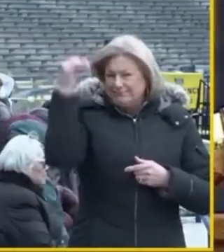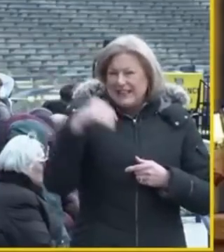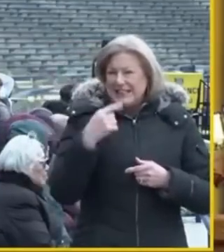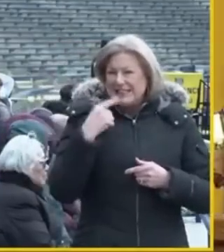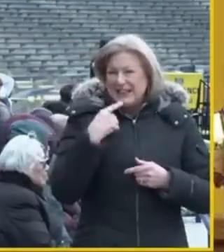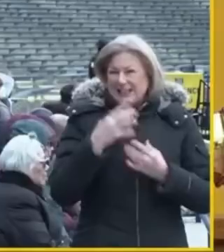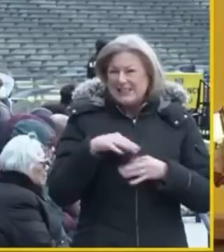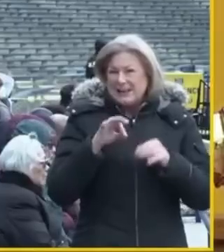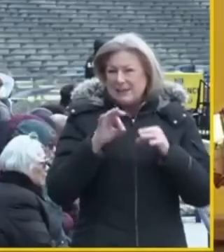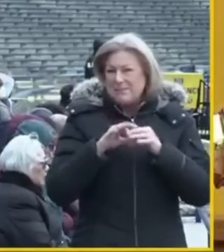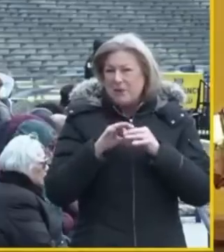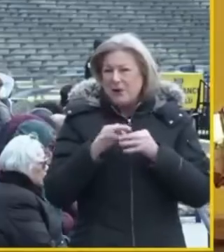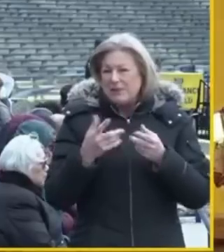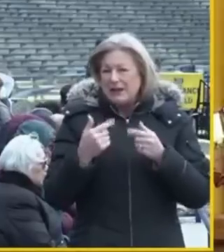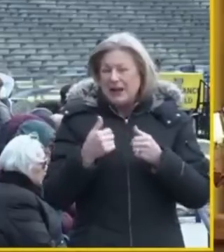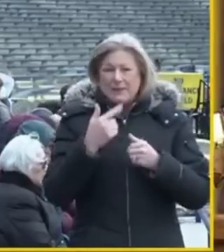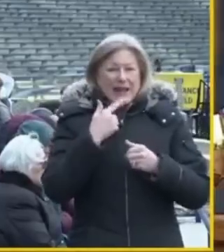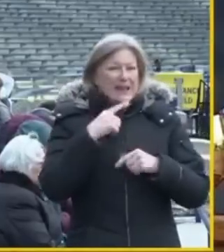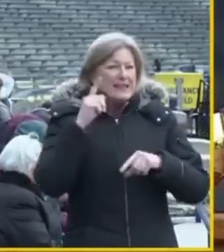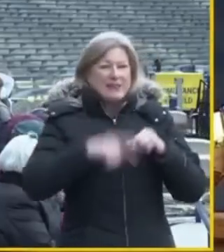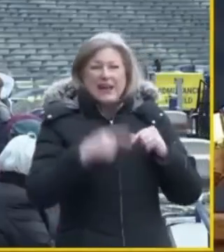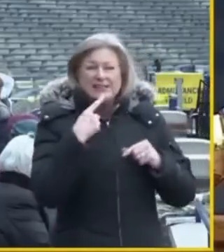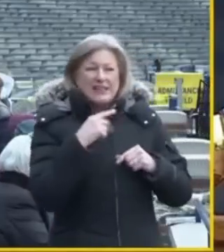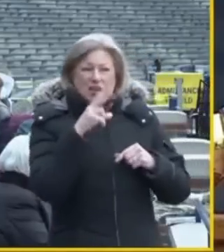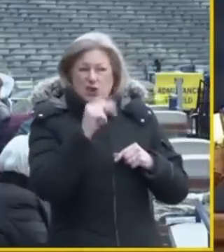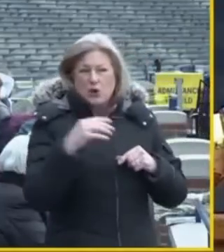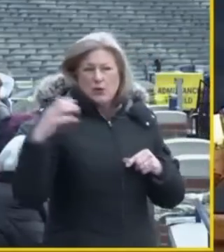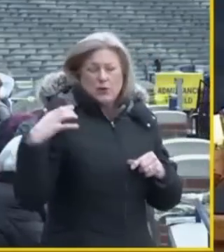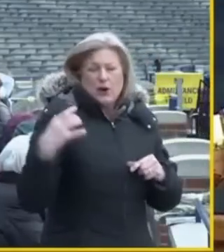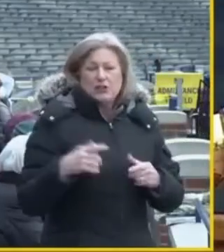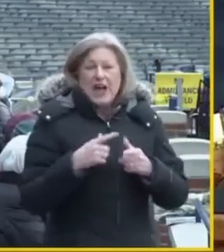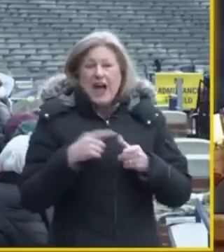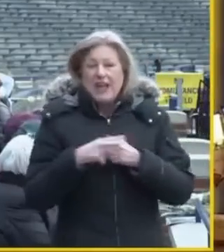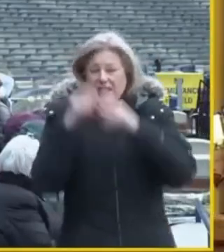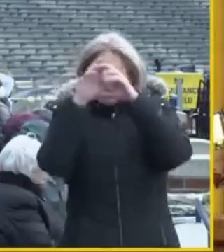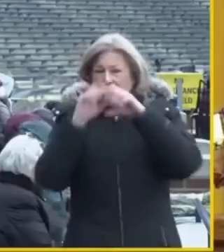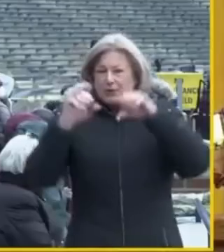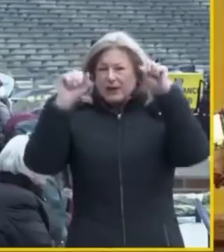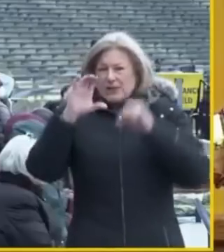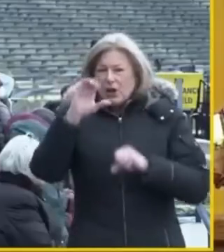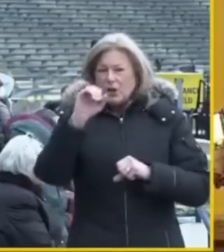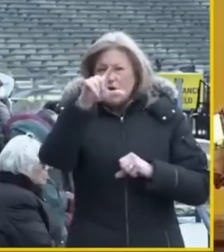and you can't say no to the coach. And then President Coleman, the first female president